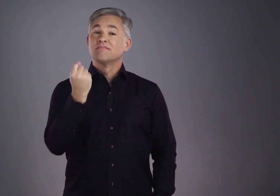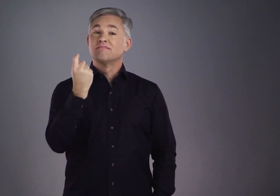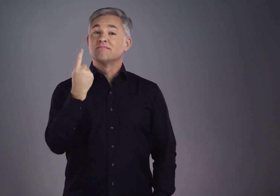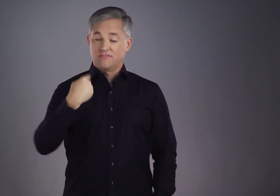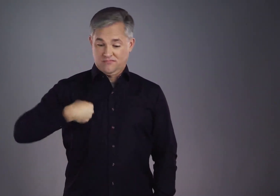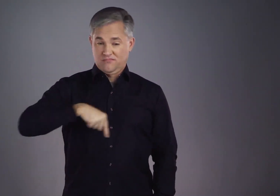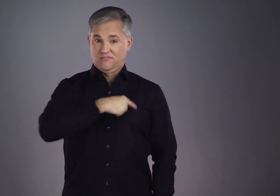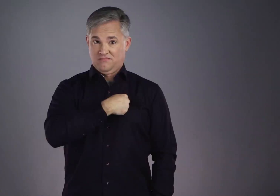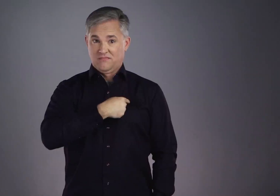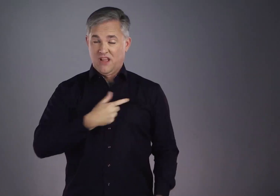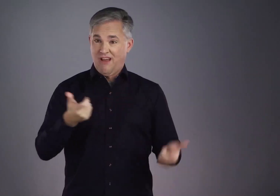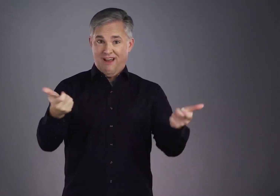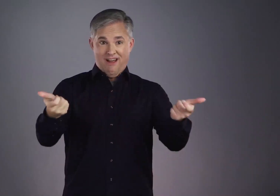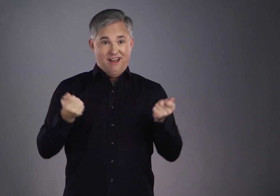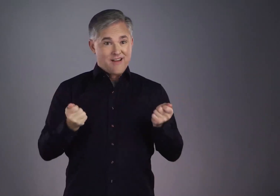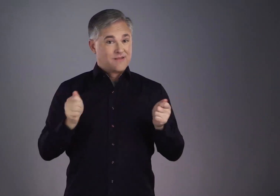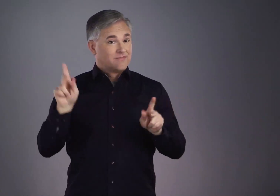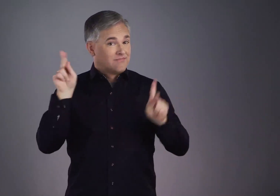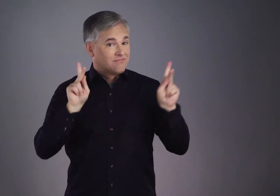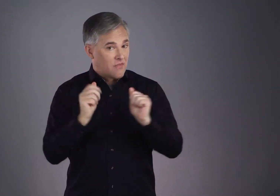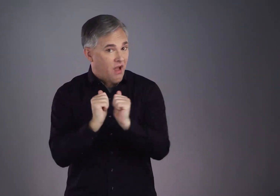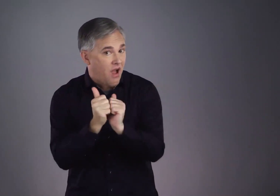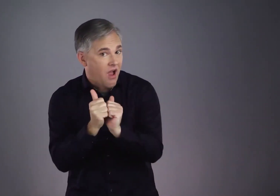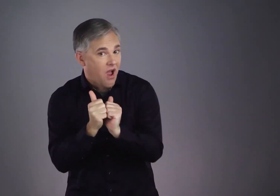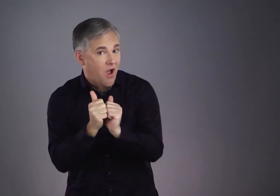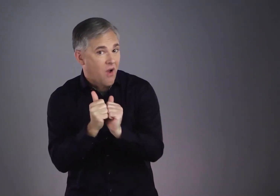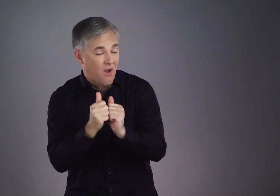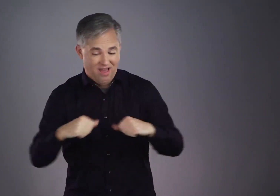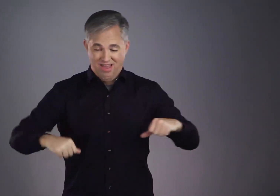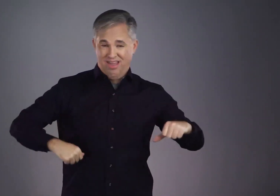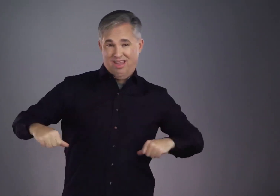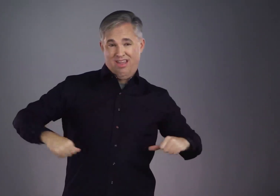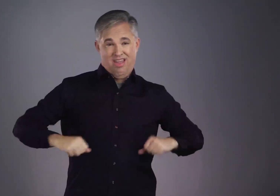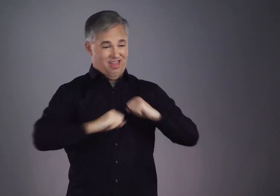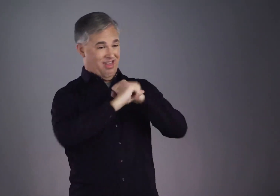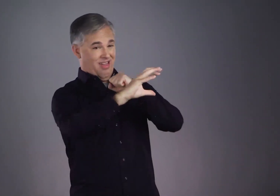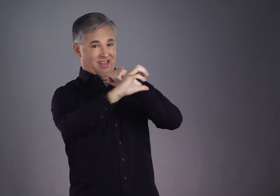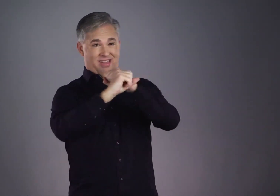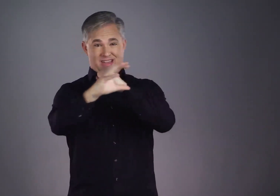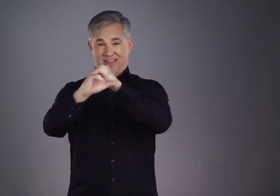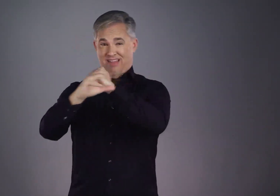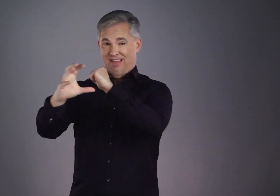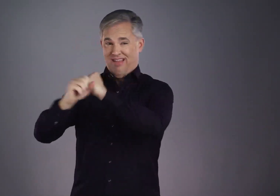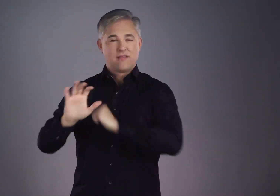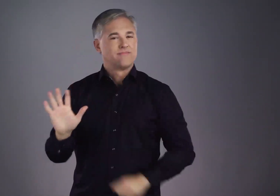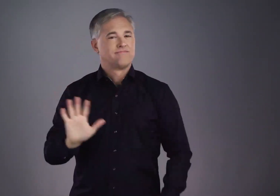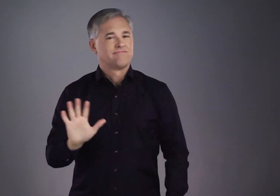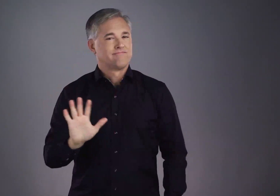Eleven — Our public relations policy is based on attraction rather than promotion;